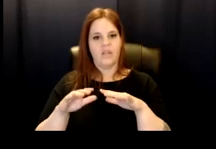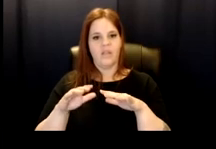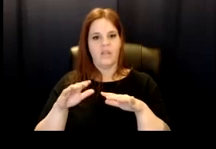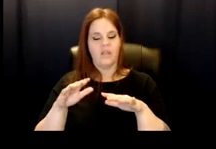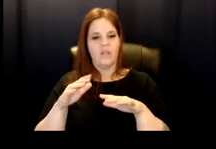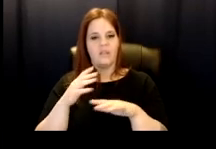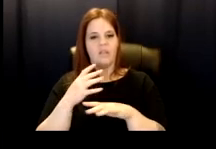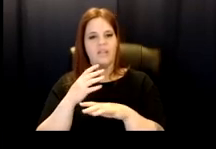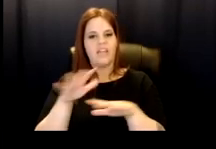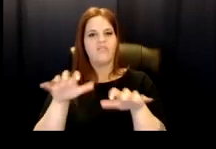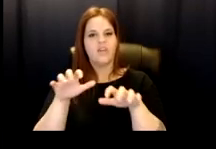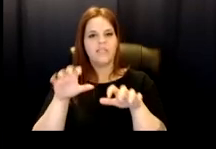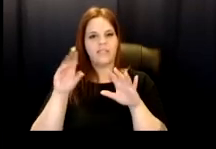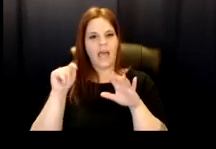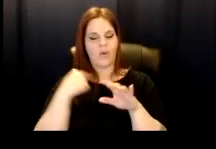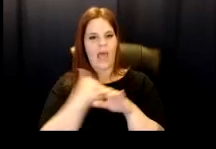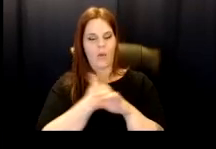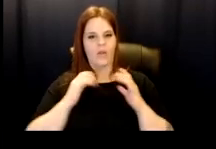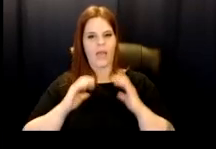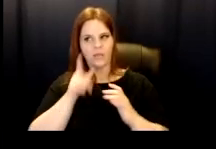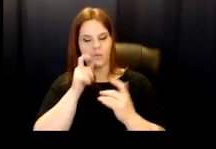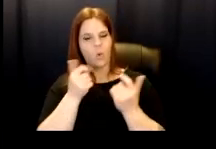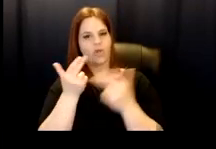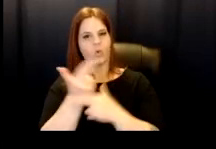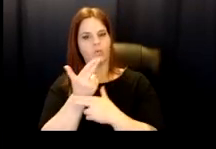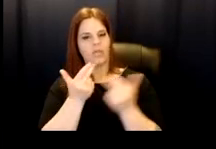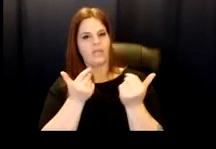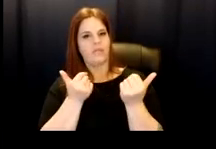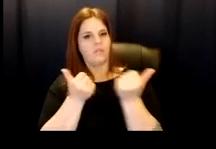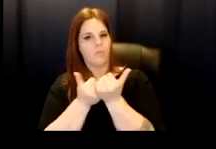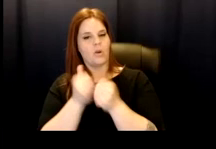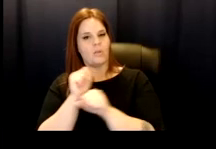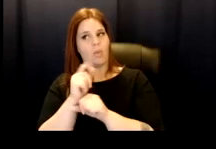disabilities who are using supported employment from applying for a number of jobs. So, I